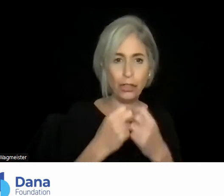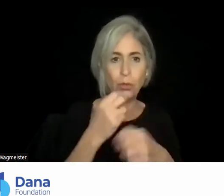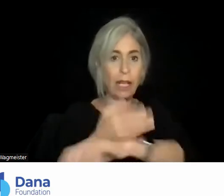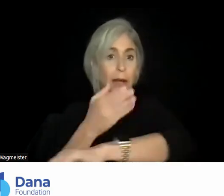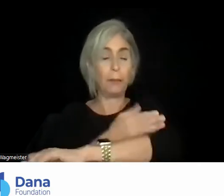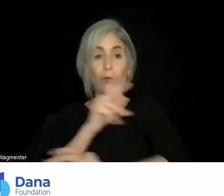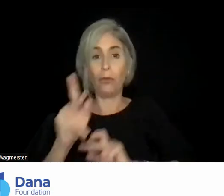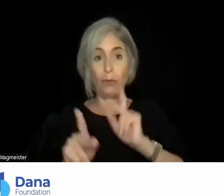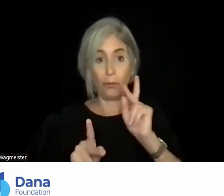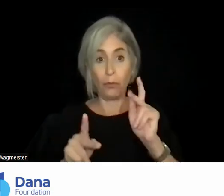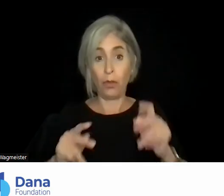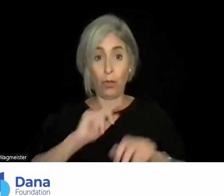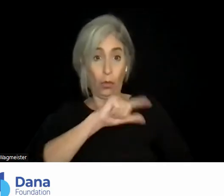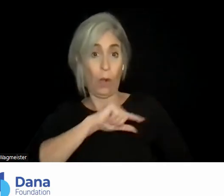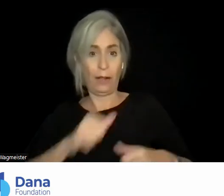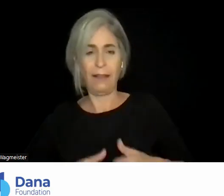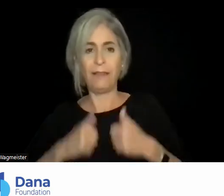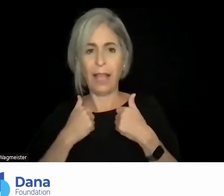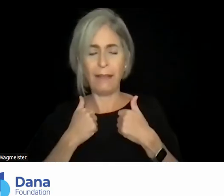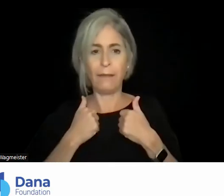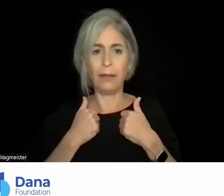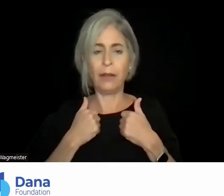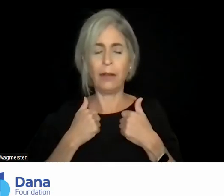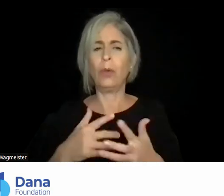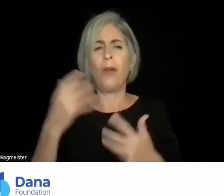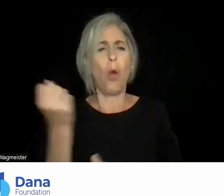can generate solutions to societal issues and improve